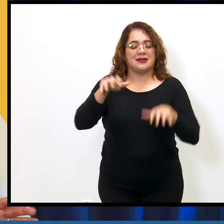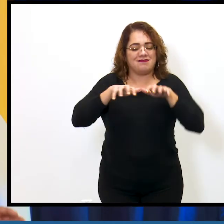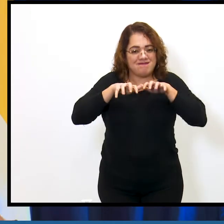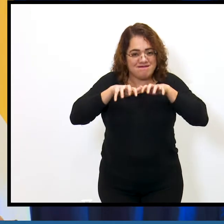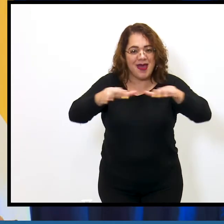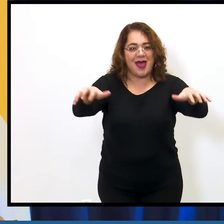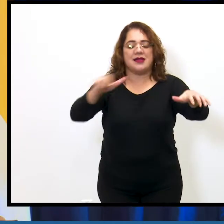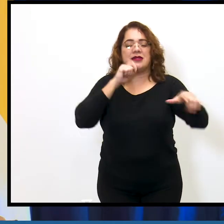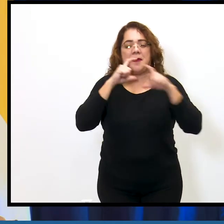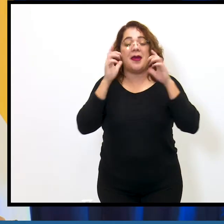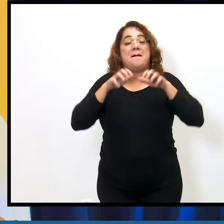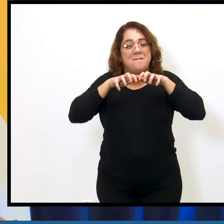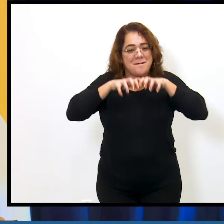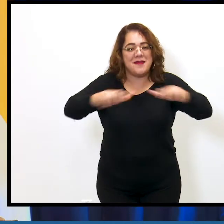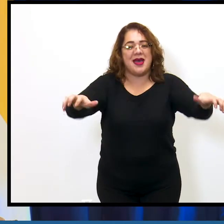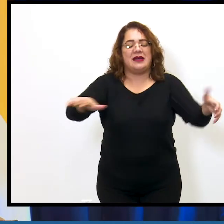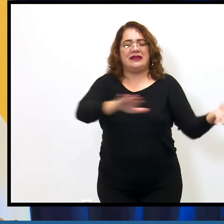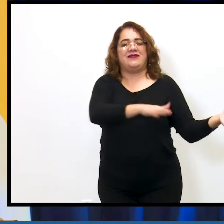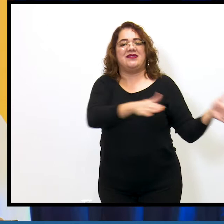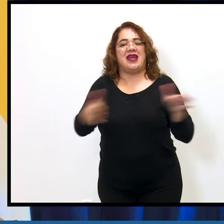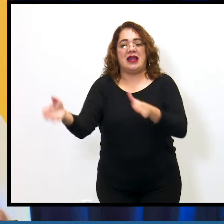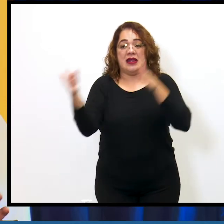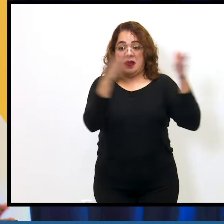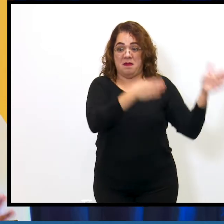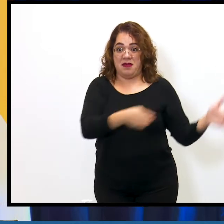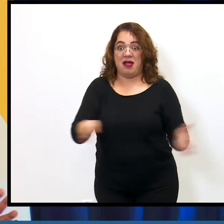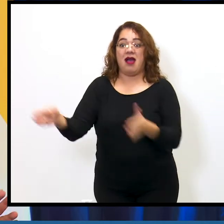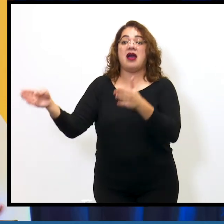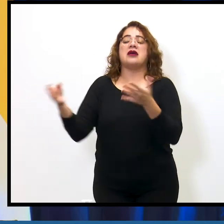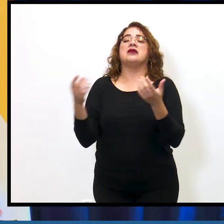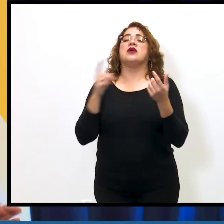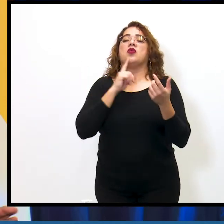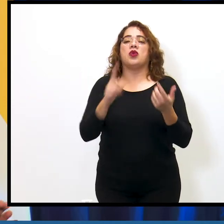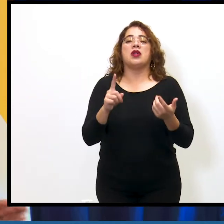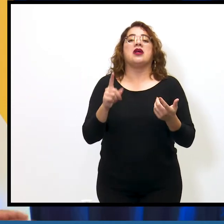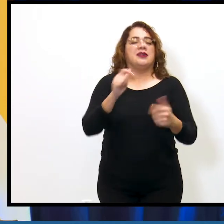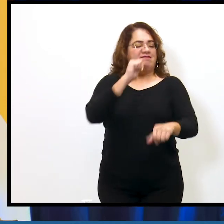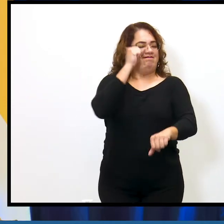has been loss all across the city. My prayers and love go to everyone that's lost somebody.